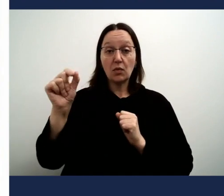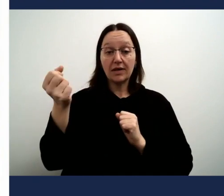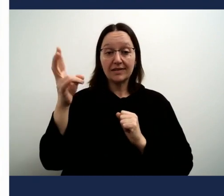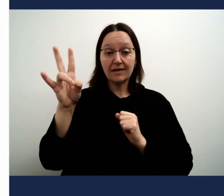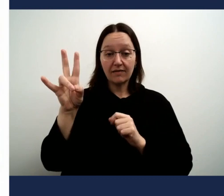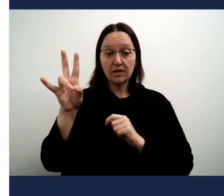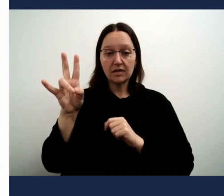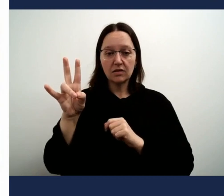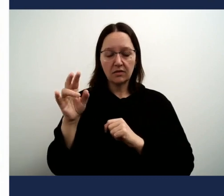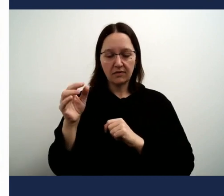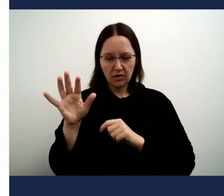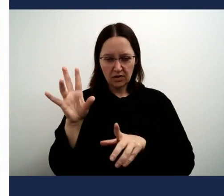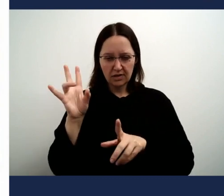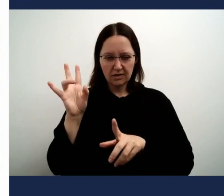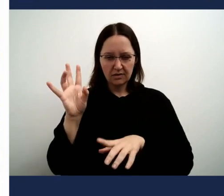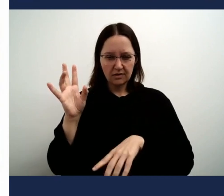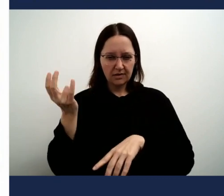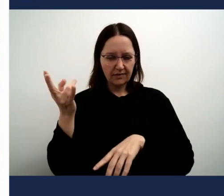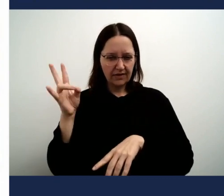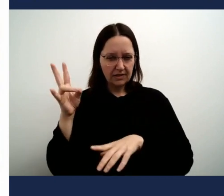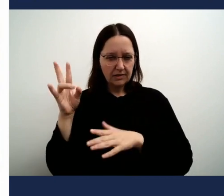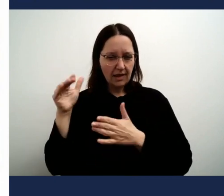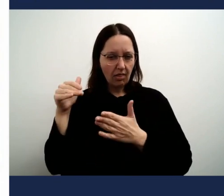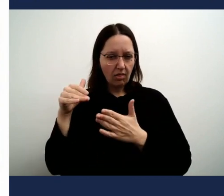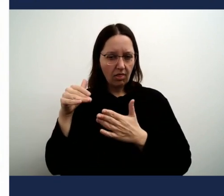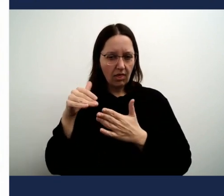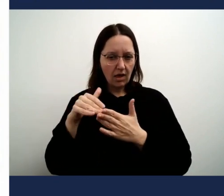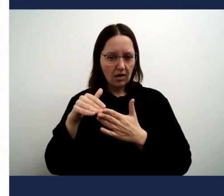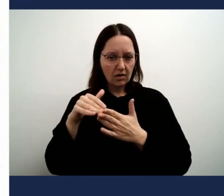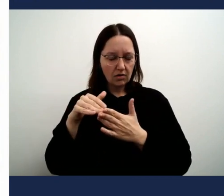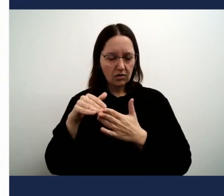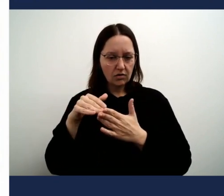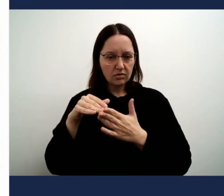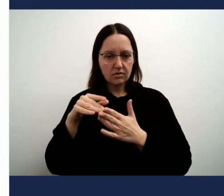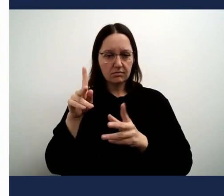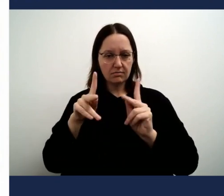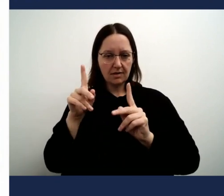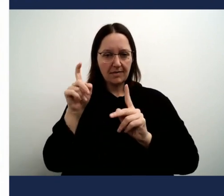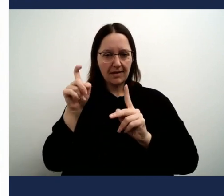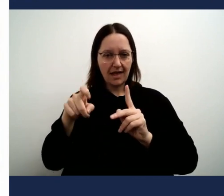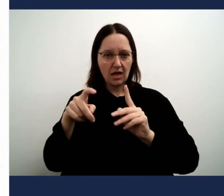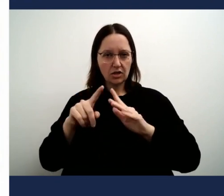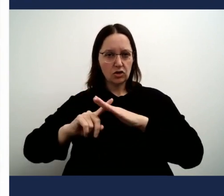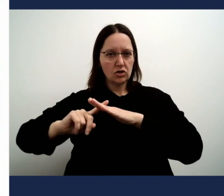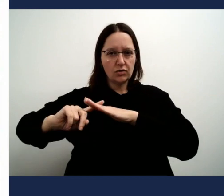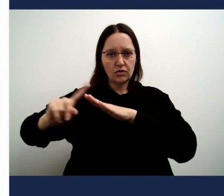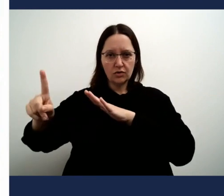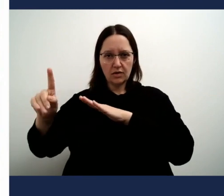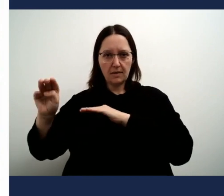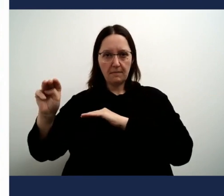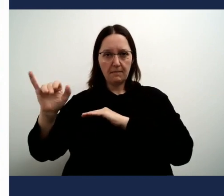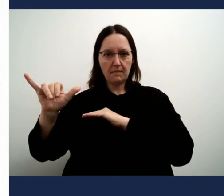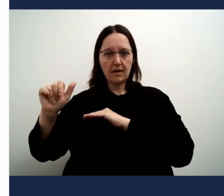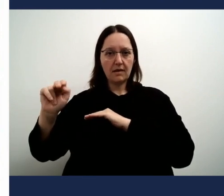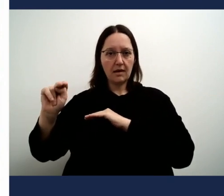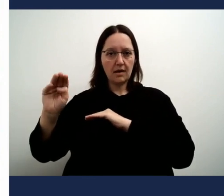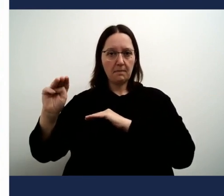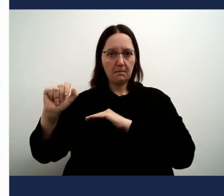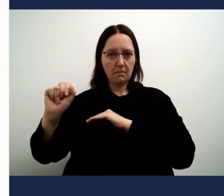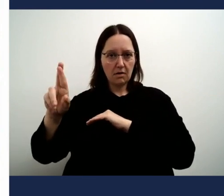you to understand. That the perpetrator of the Christschurch attack in New Zealand was inspired by what is now called